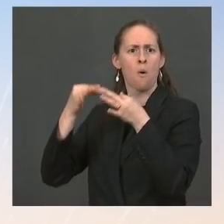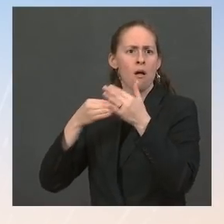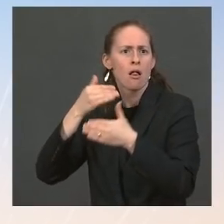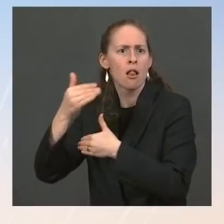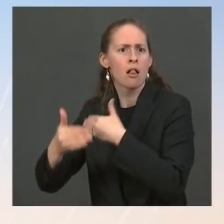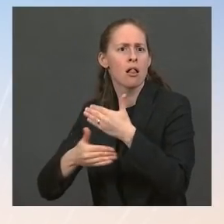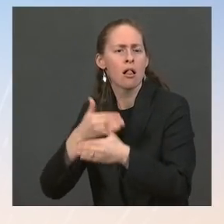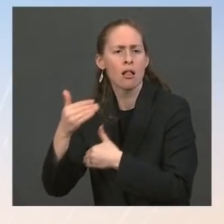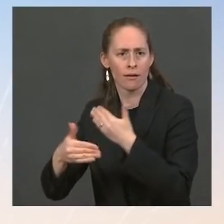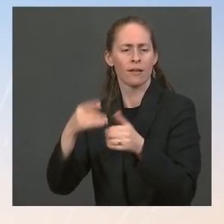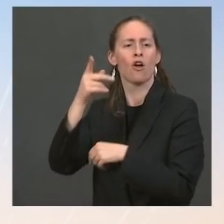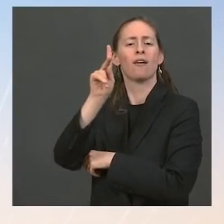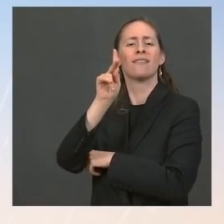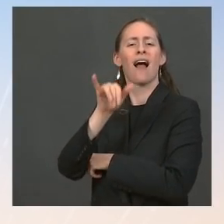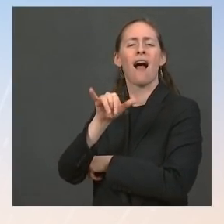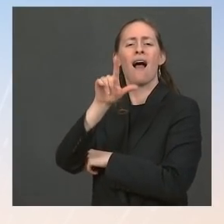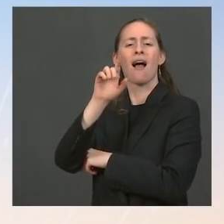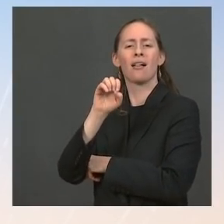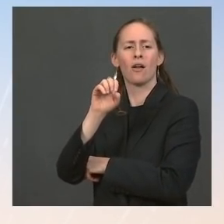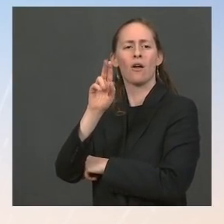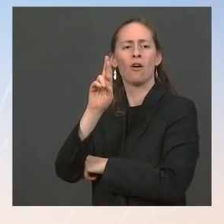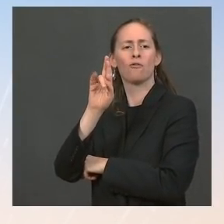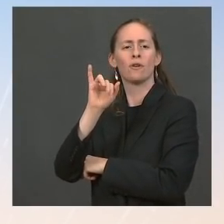on trial in Kenosha, is a white supremacist?